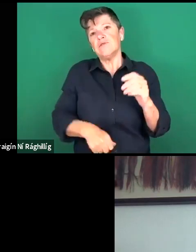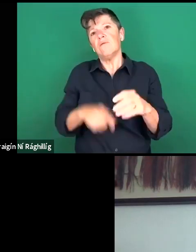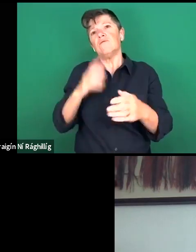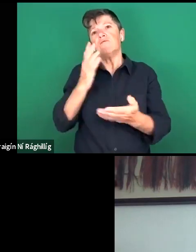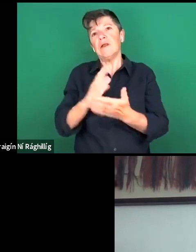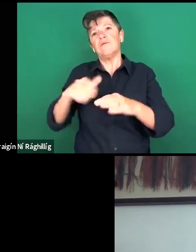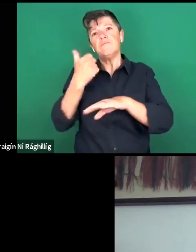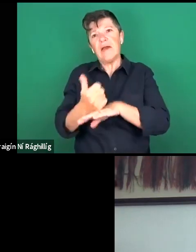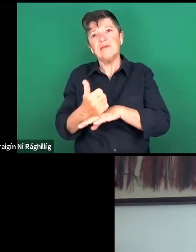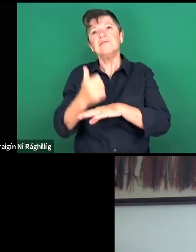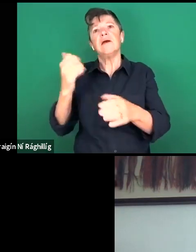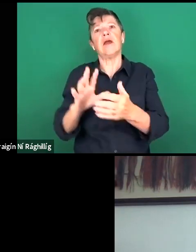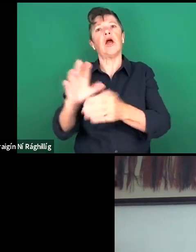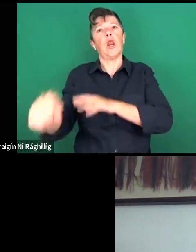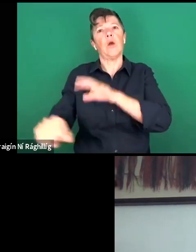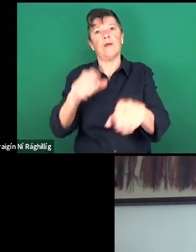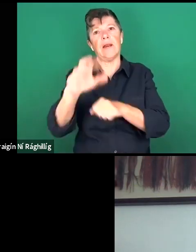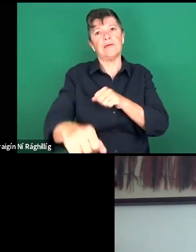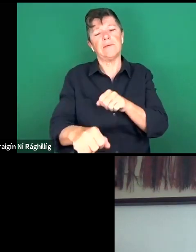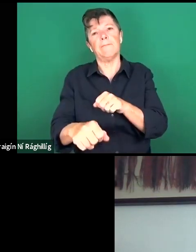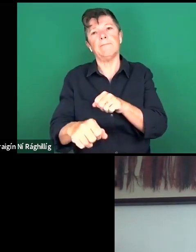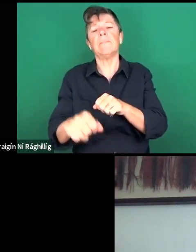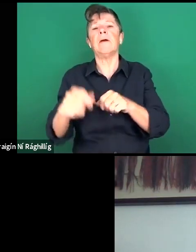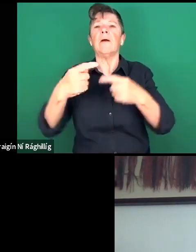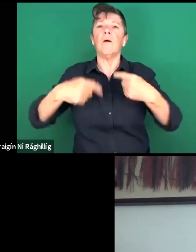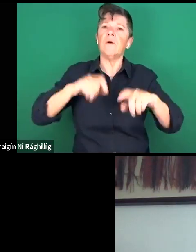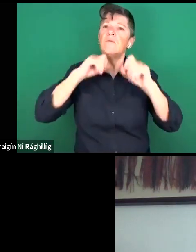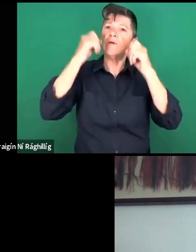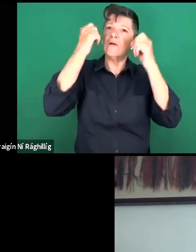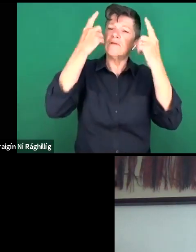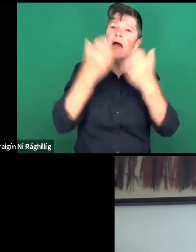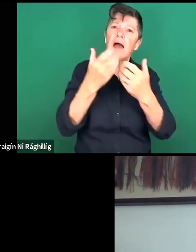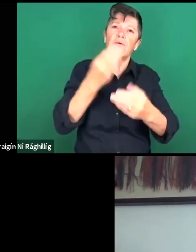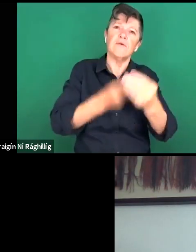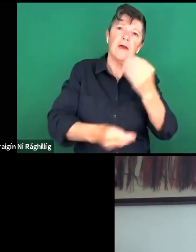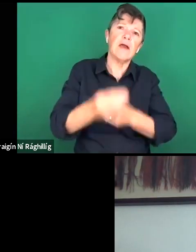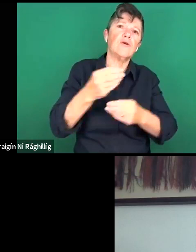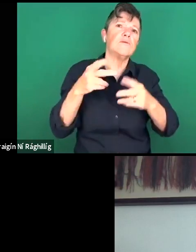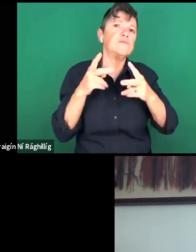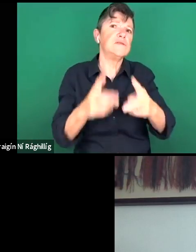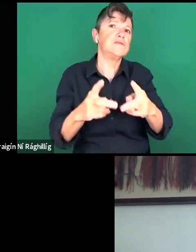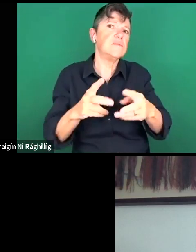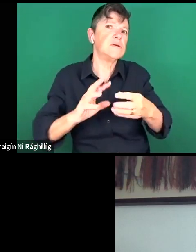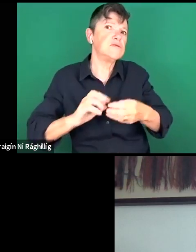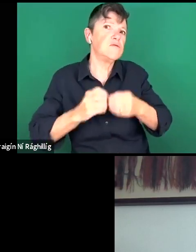with solutions as opposed to really addressing those inequalities because if we